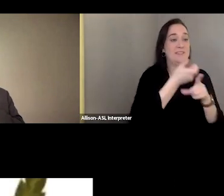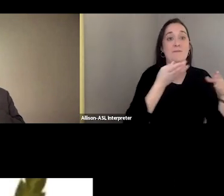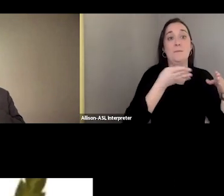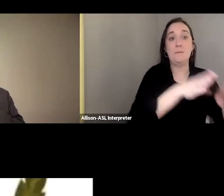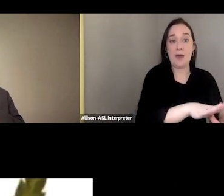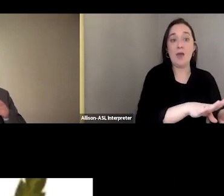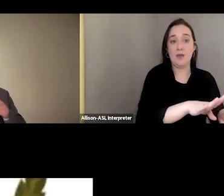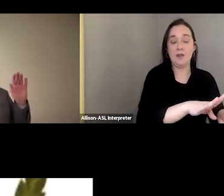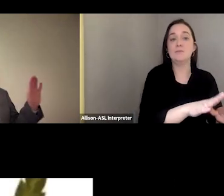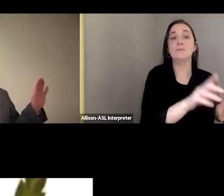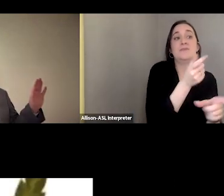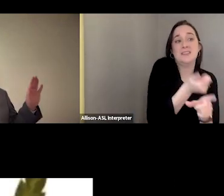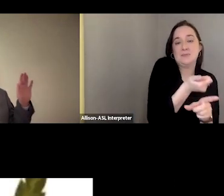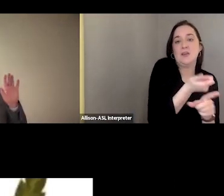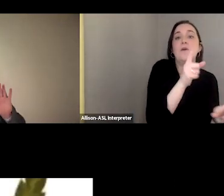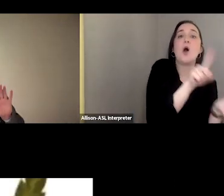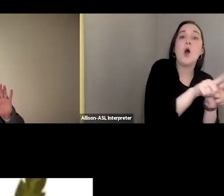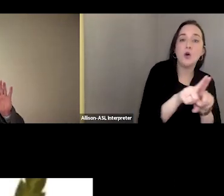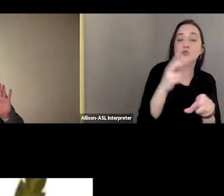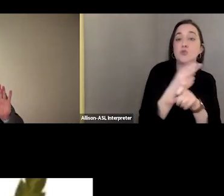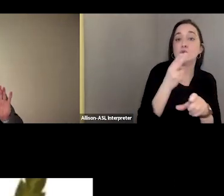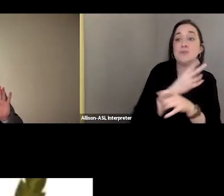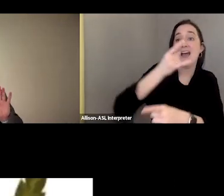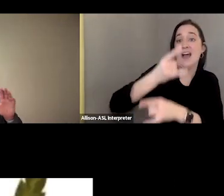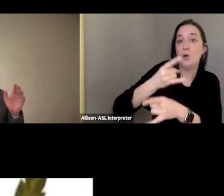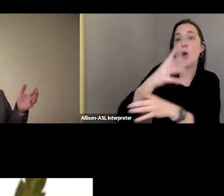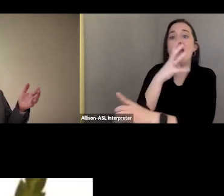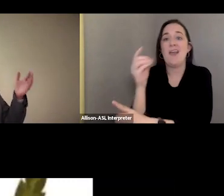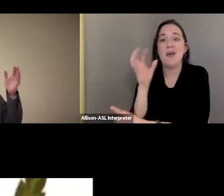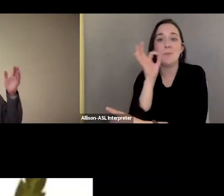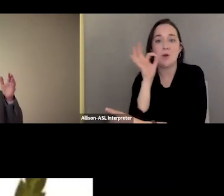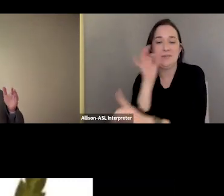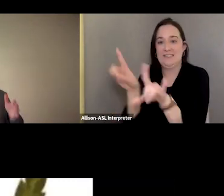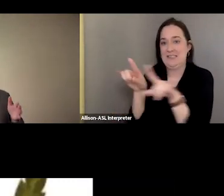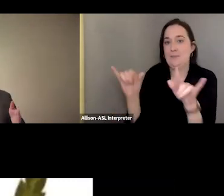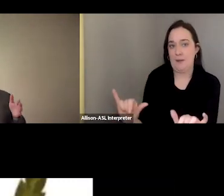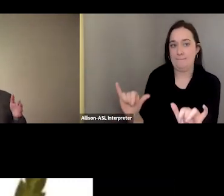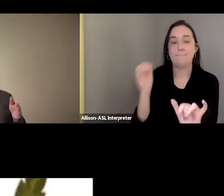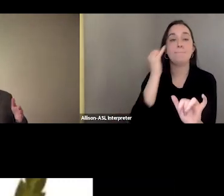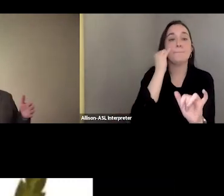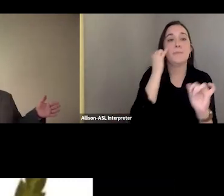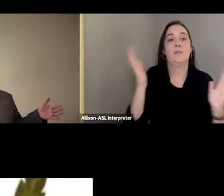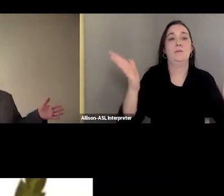using alcohol and marijuana at the same time. And if you move that down to just the camp that it was, the more frequent